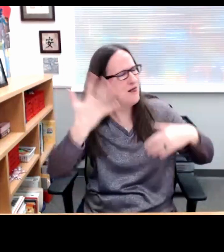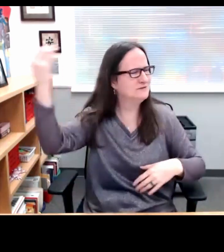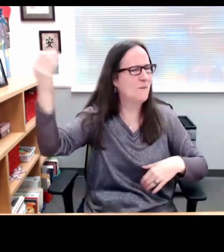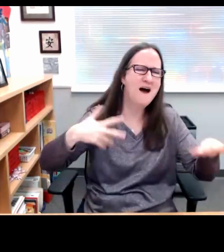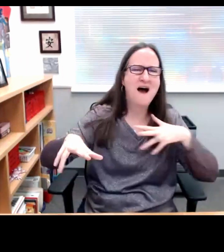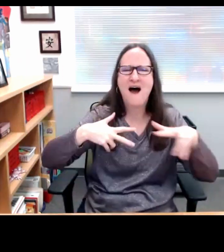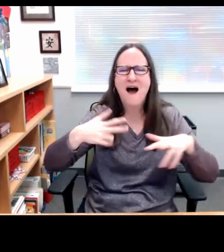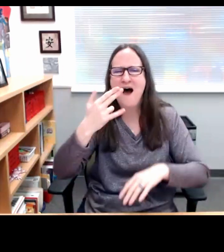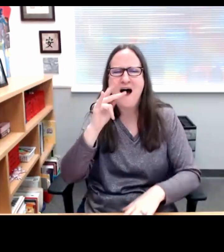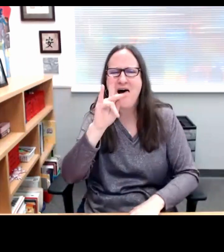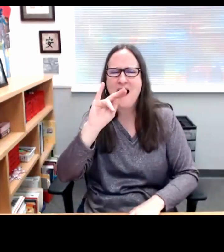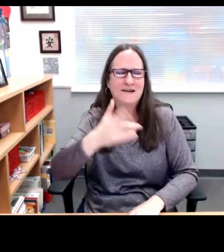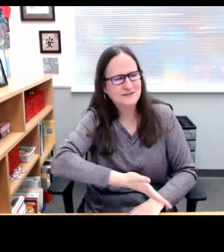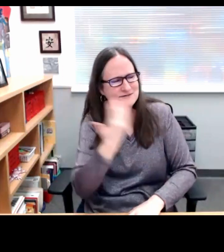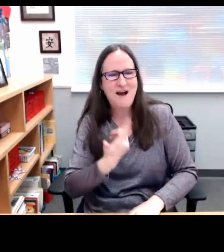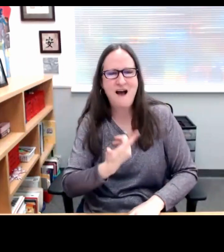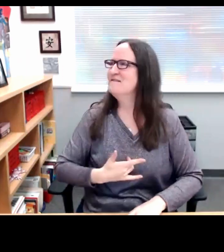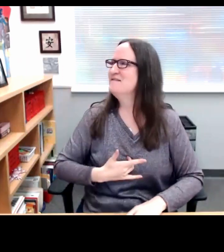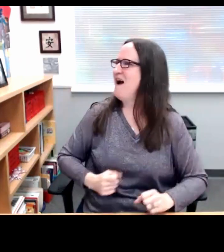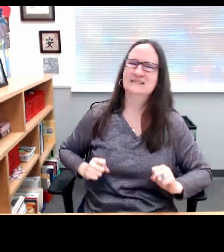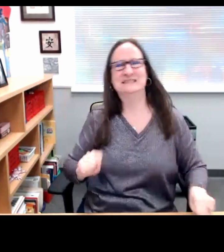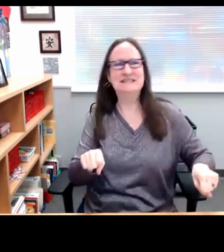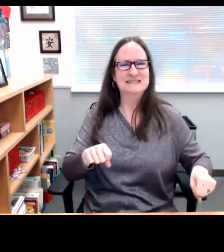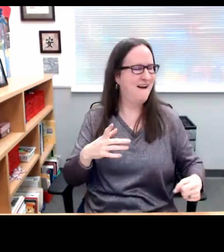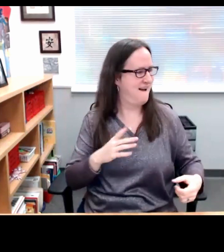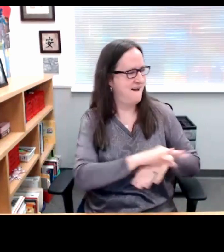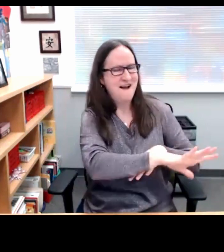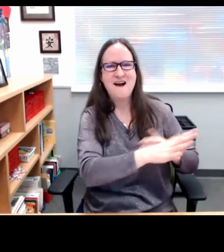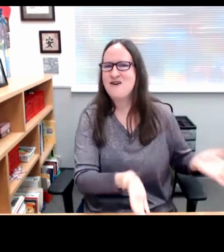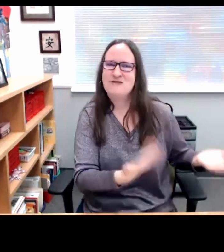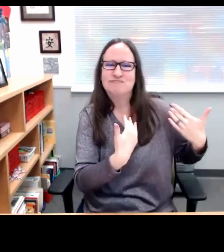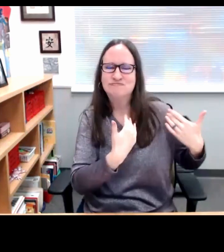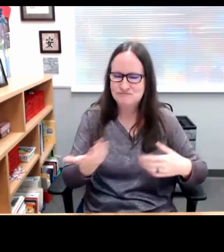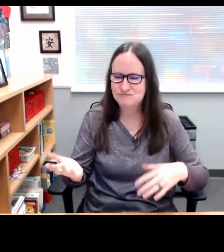So this is a way we can show the kids, that you can manage things and then